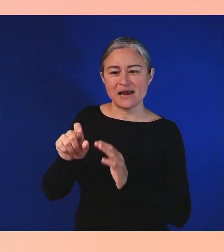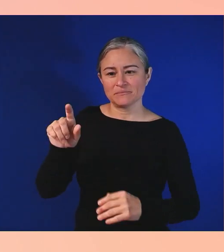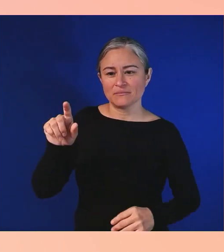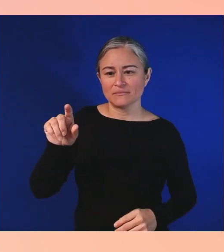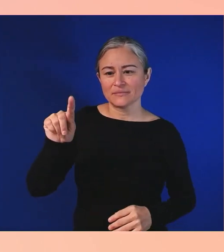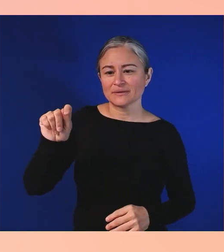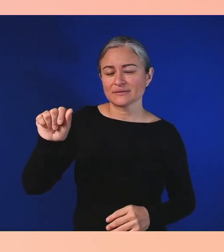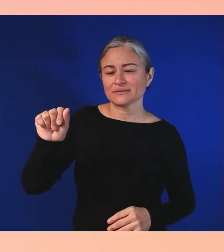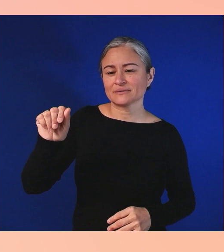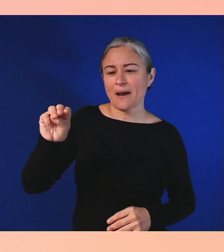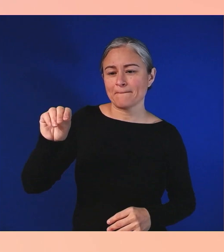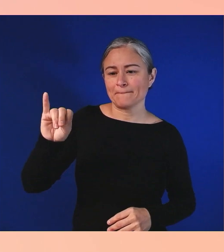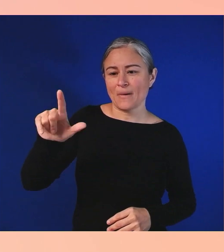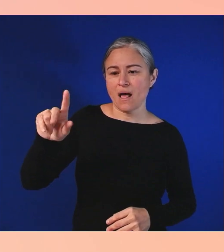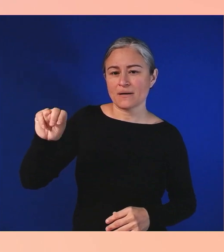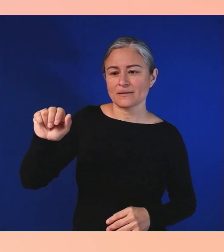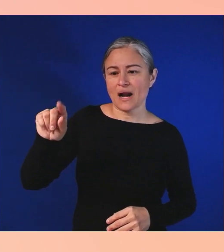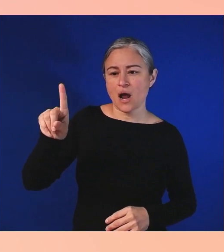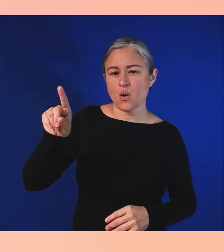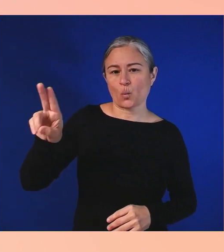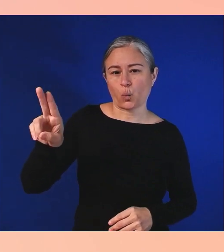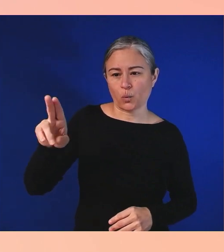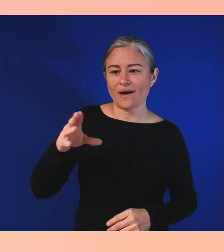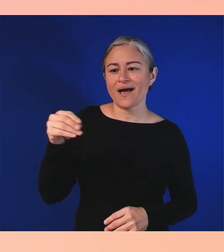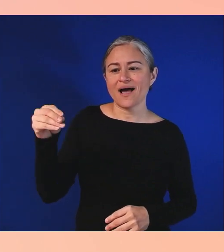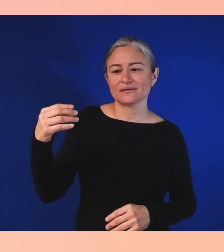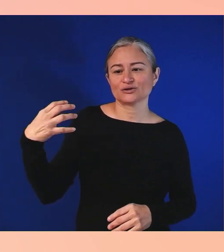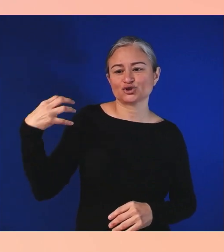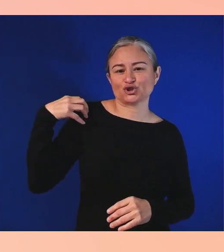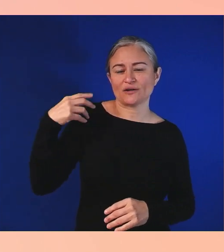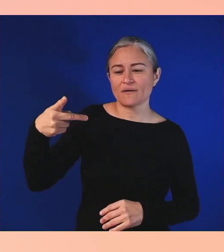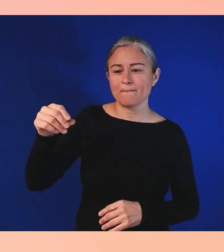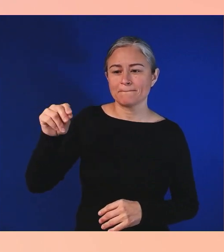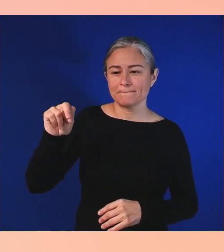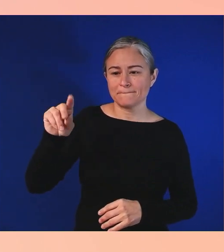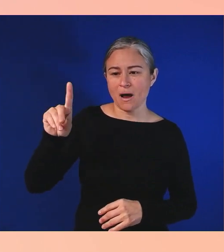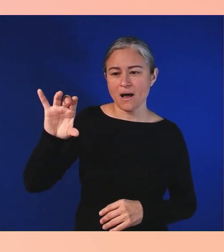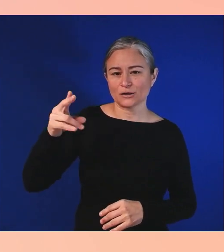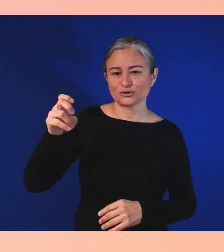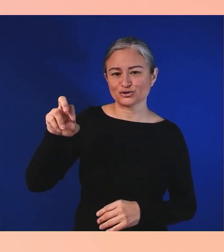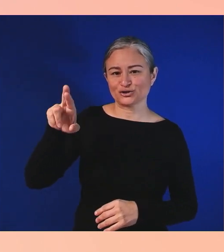this new technology and took it as a pet project and the rest is history.